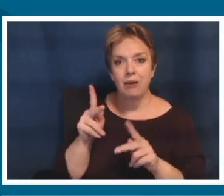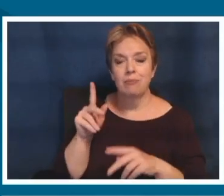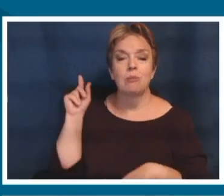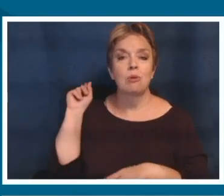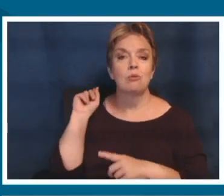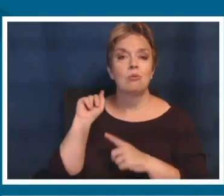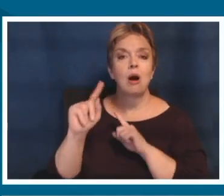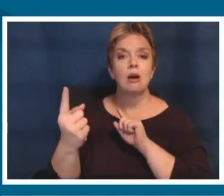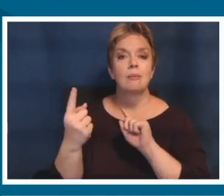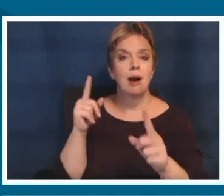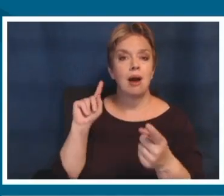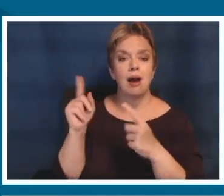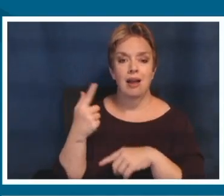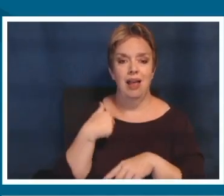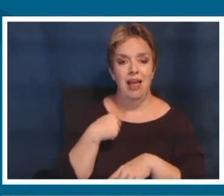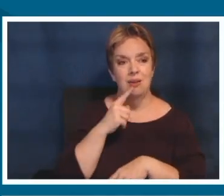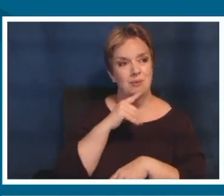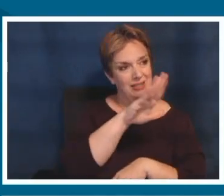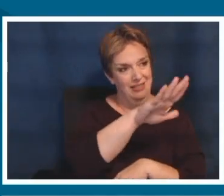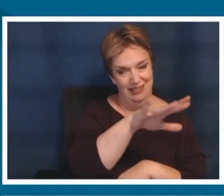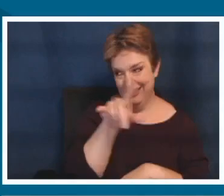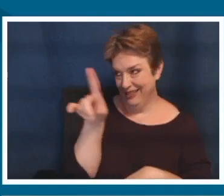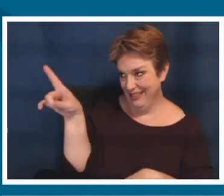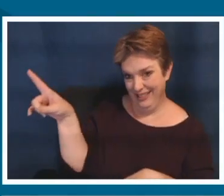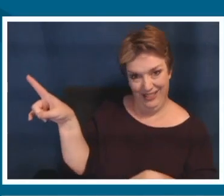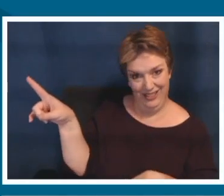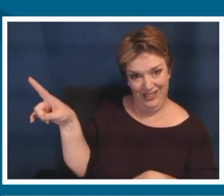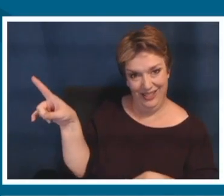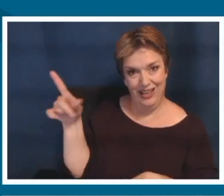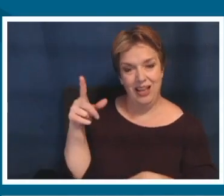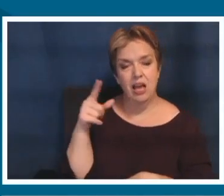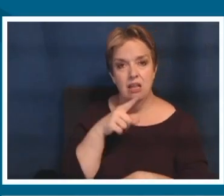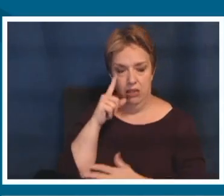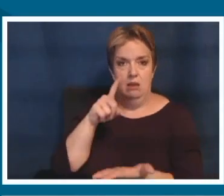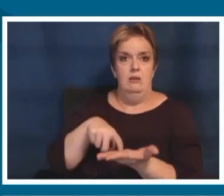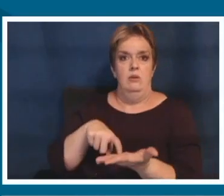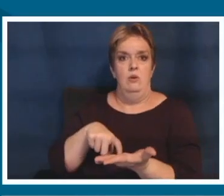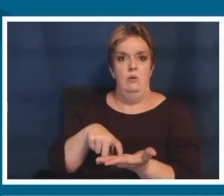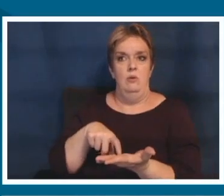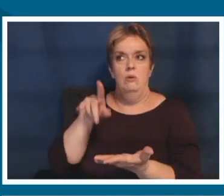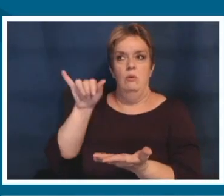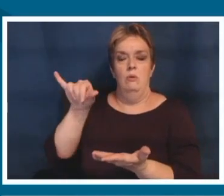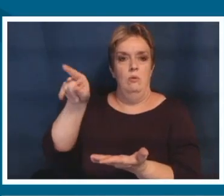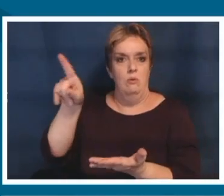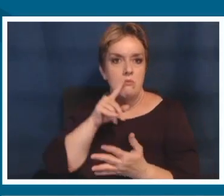when we actually bring people to the statue they actually notice how really important they were